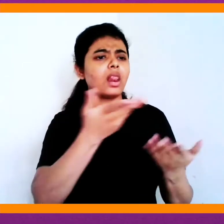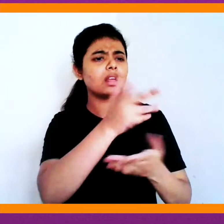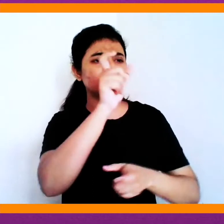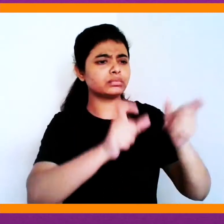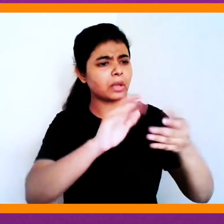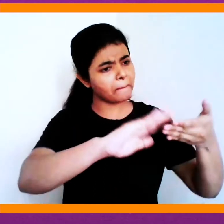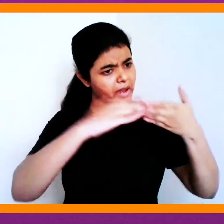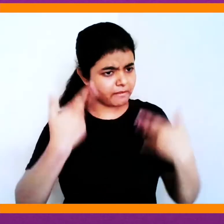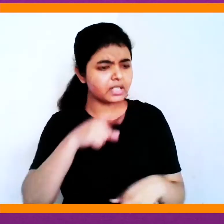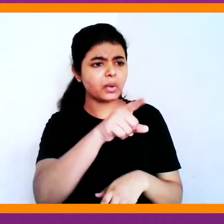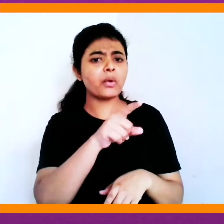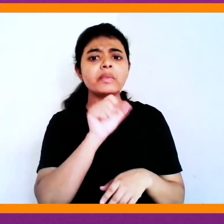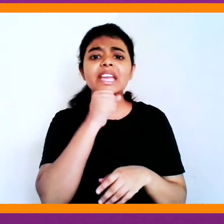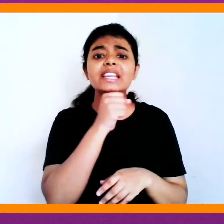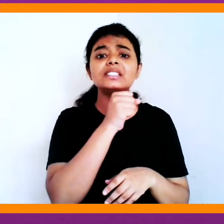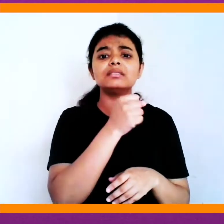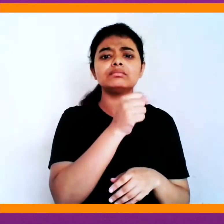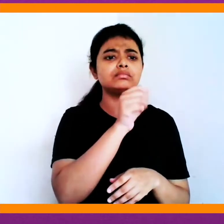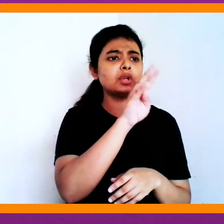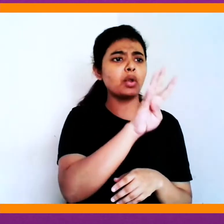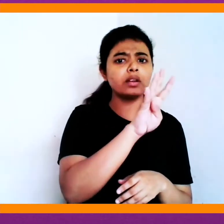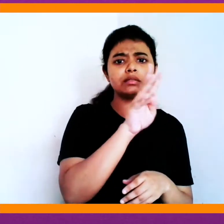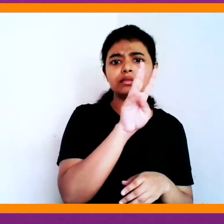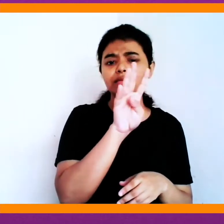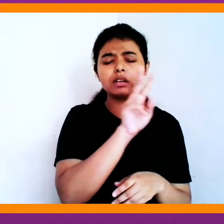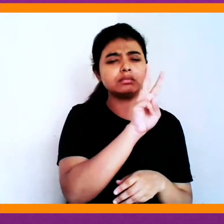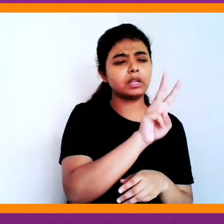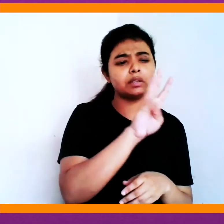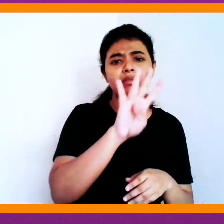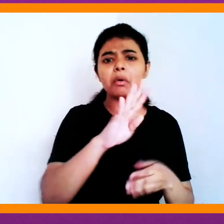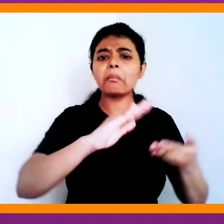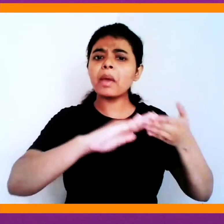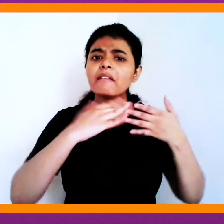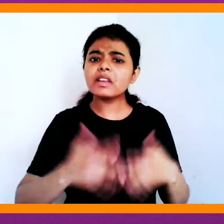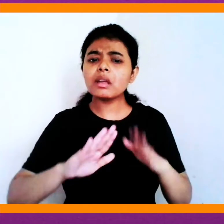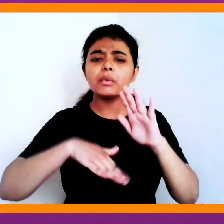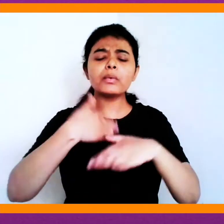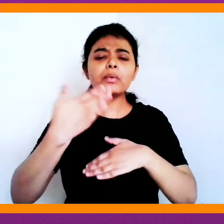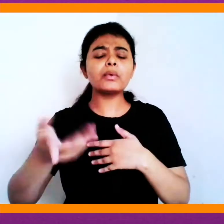educated working couples get married between 28 32 34 they would definitely wait two three years